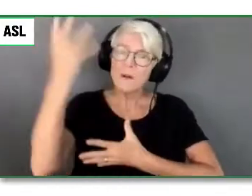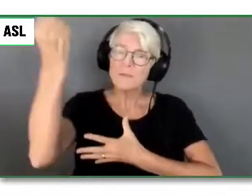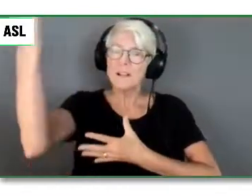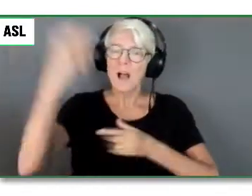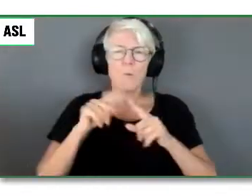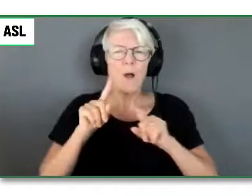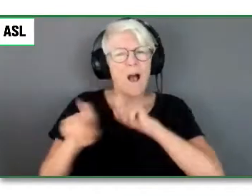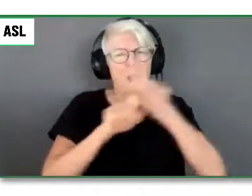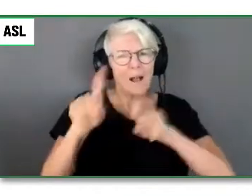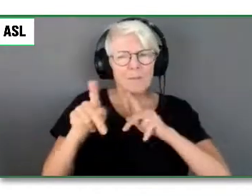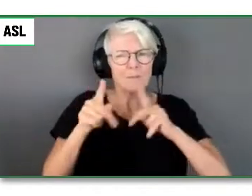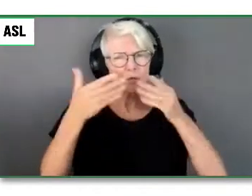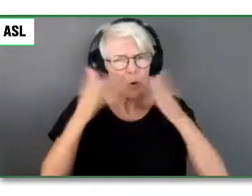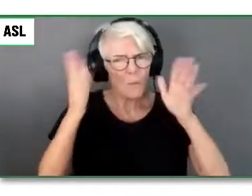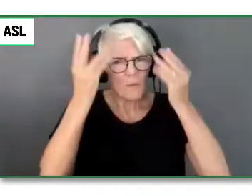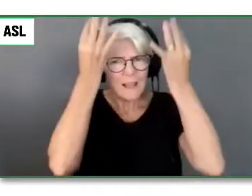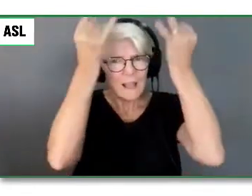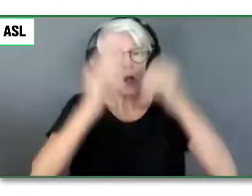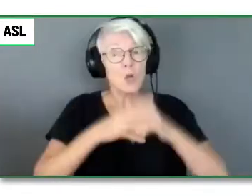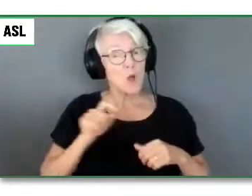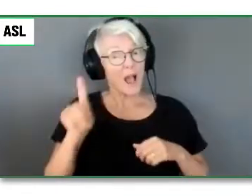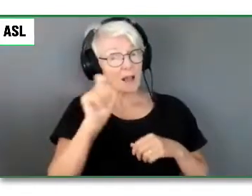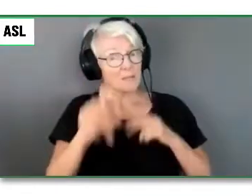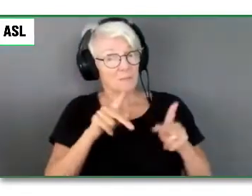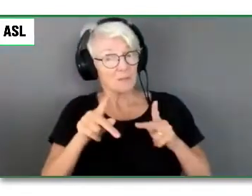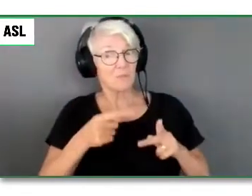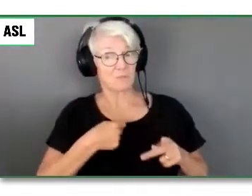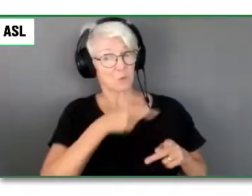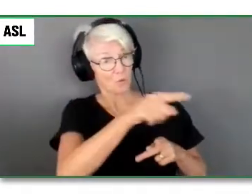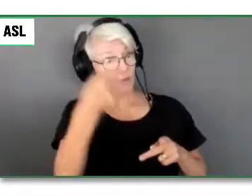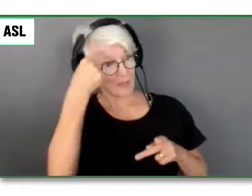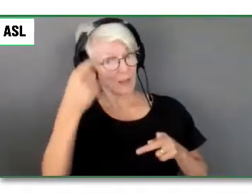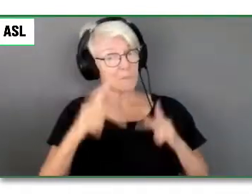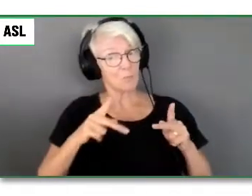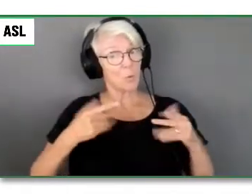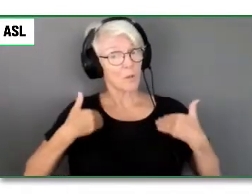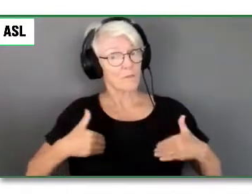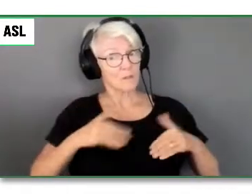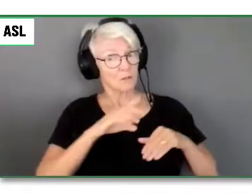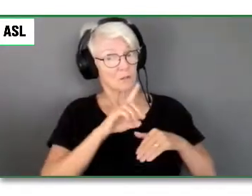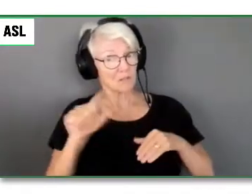do you think people with disability disabilities can go up mountains or must